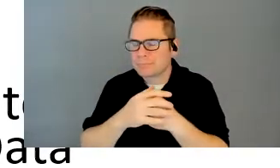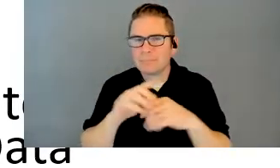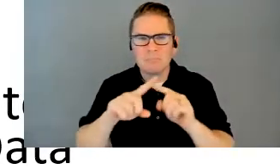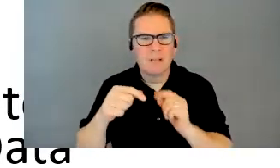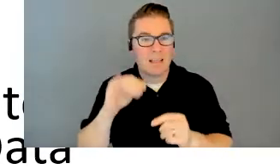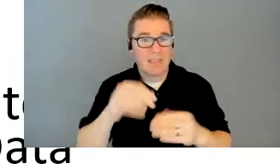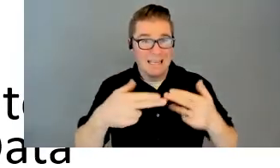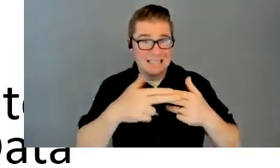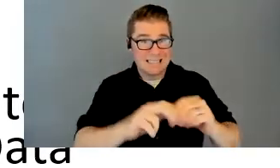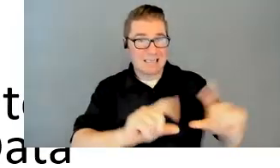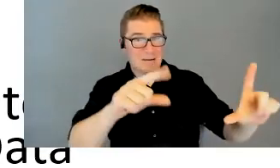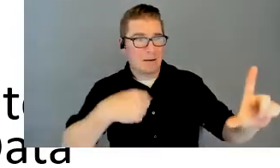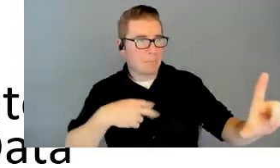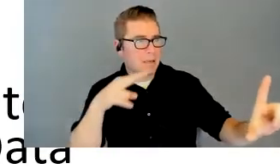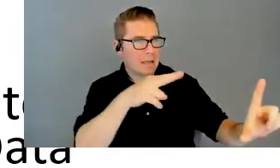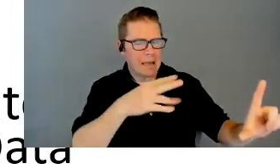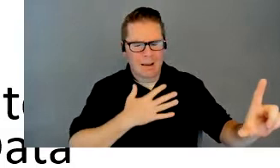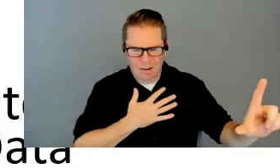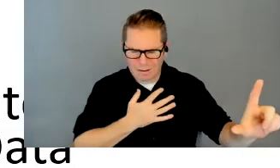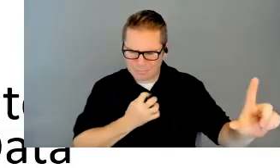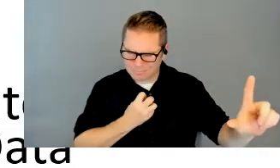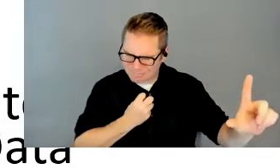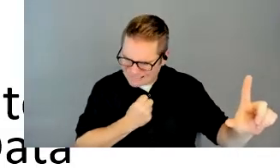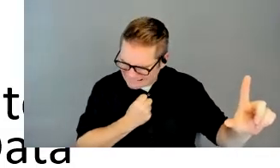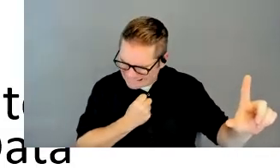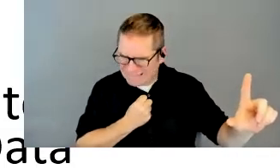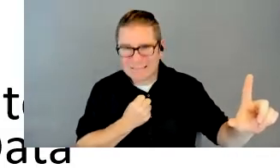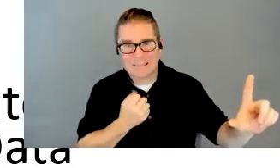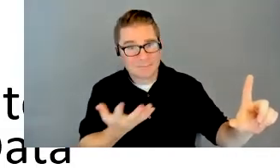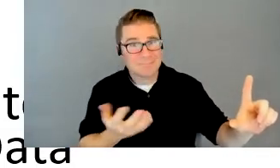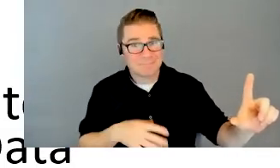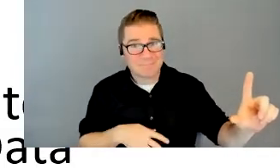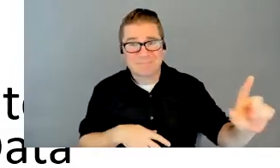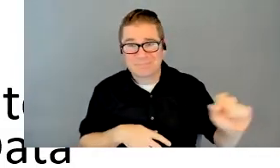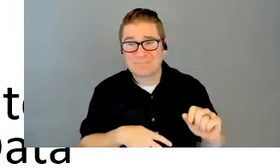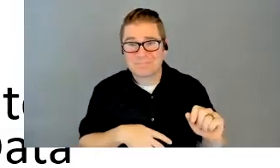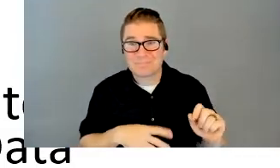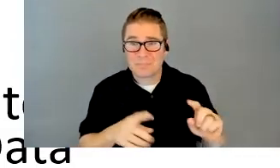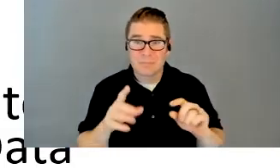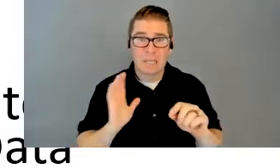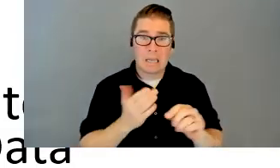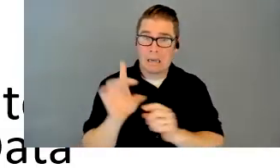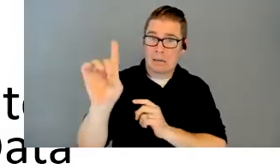my heart just kind of sinks a little deeper. But we need to look at our own data, look at our students,